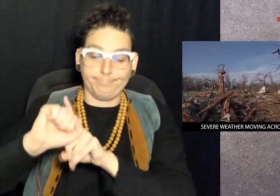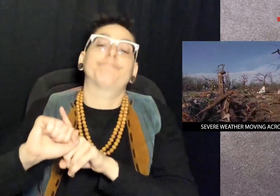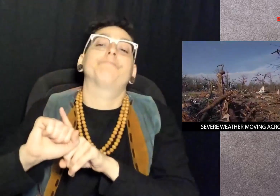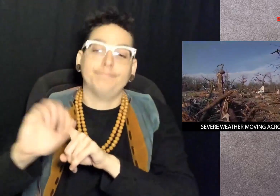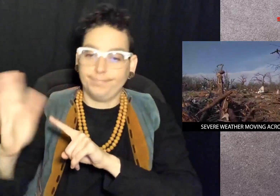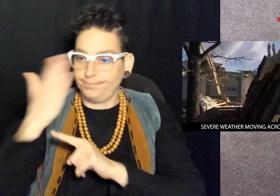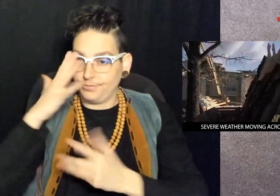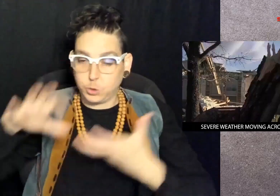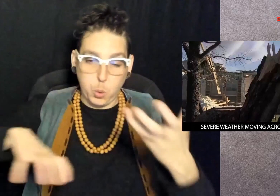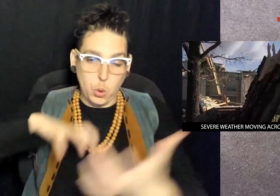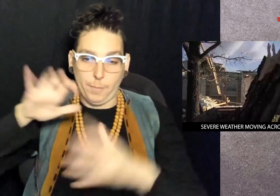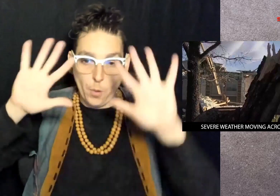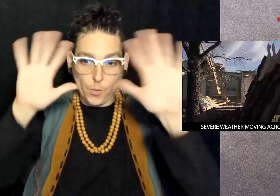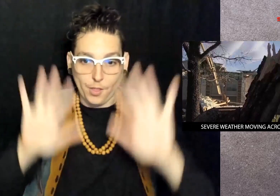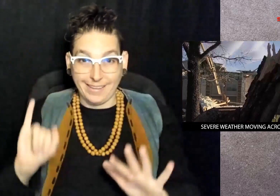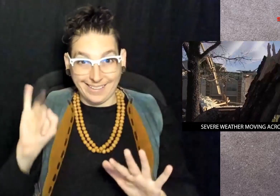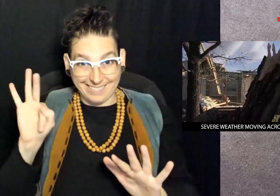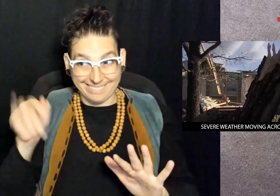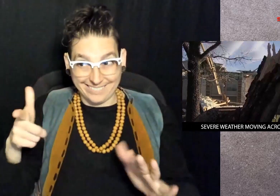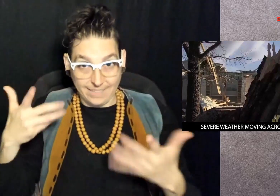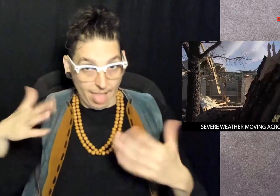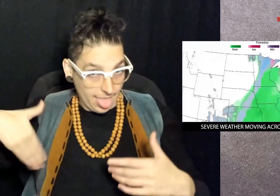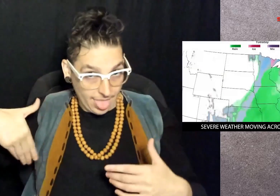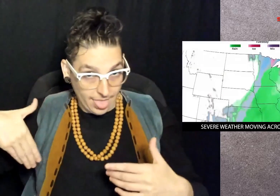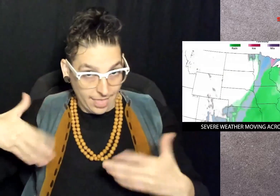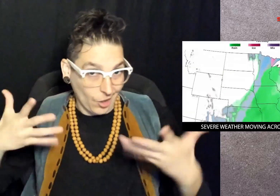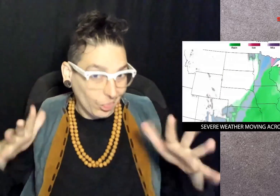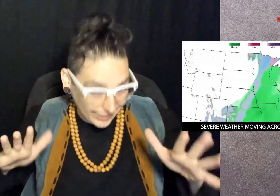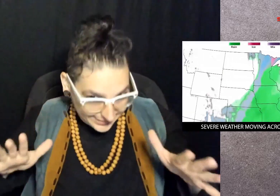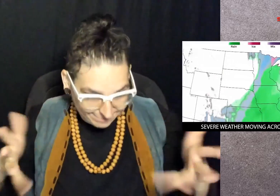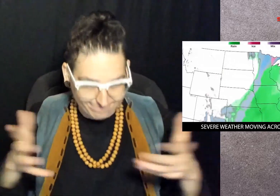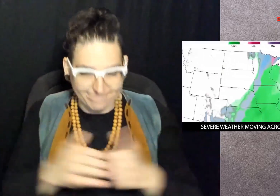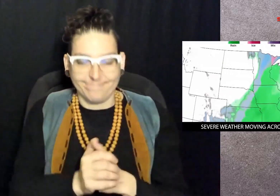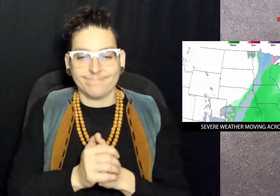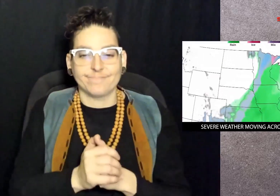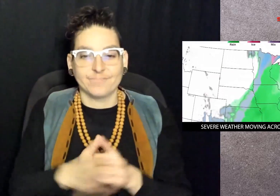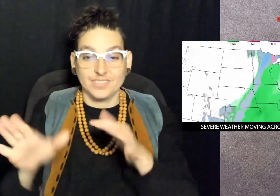millions of people in the US are about to get hit with stormy weather if they haven't